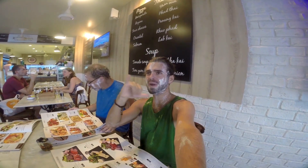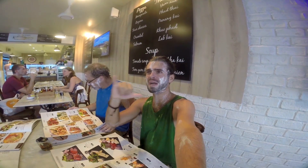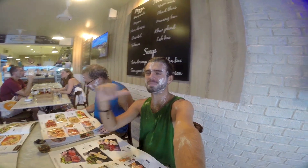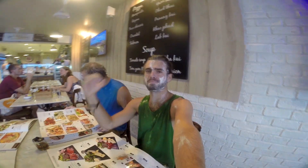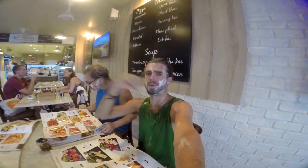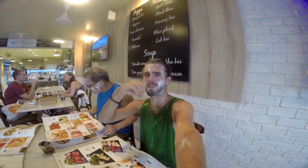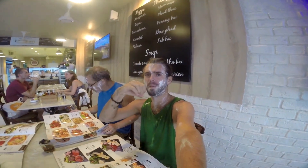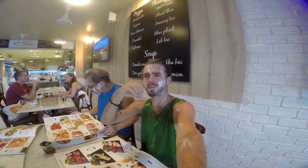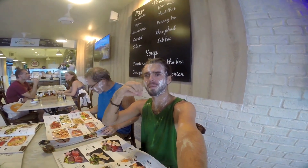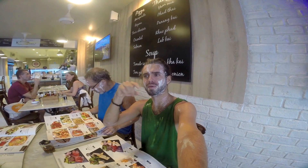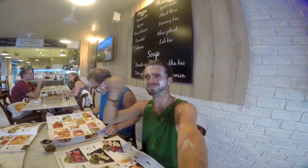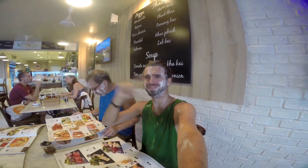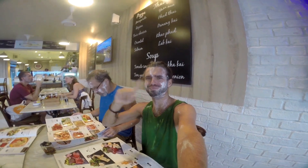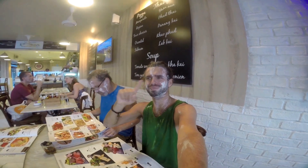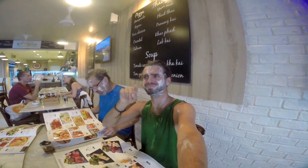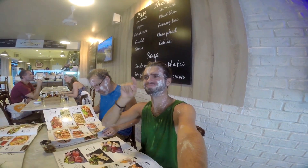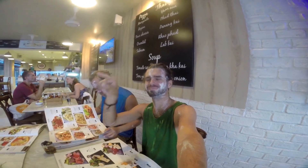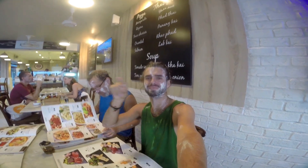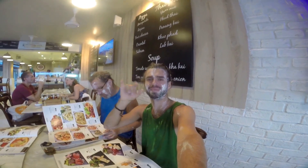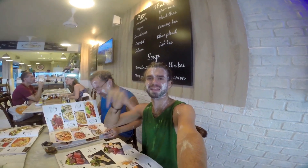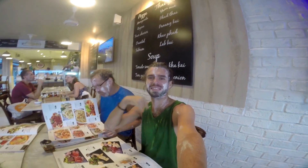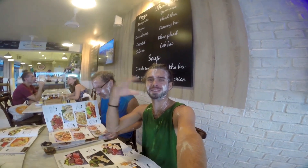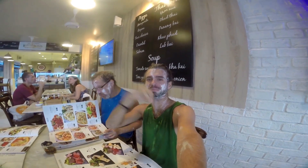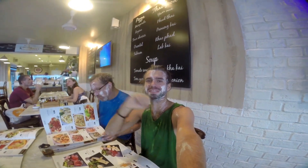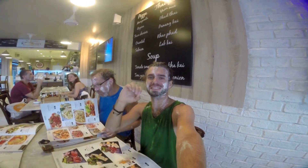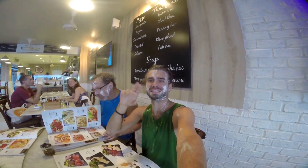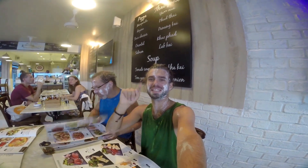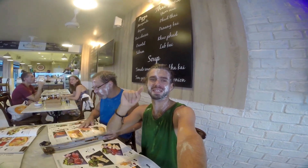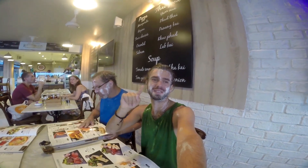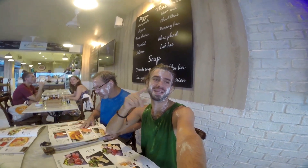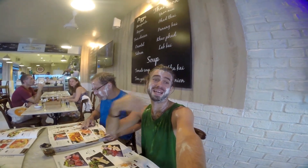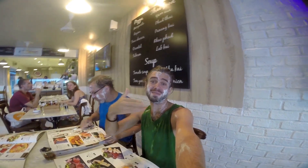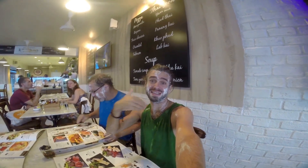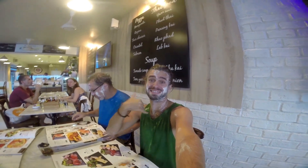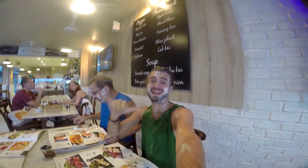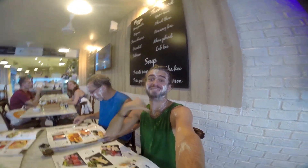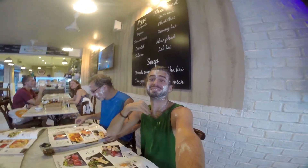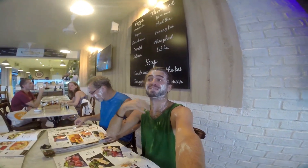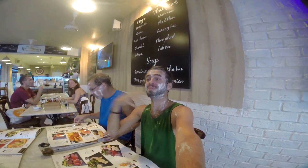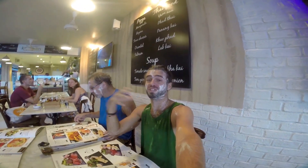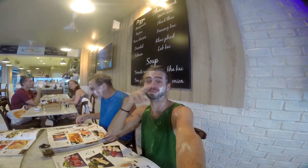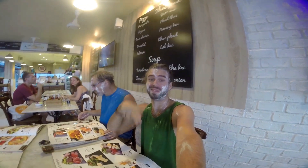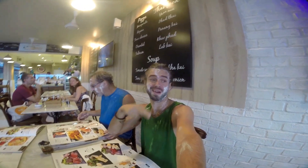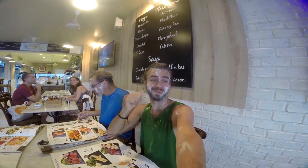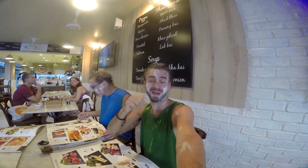There is wayyy more activities down the road that we didn't get to see but, what we got to do was a lot of fun!